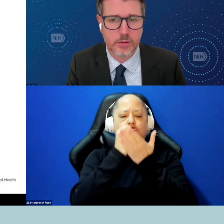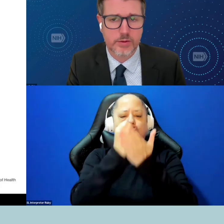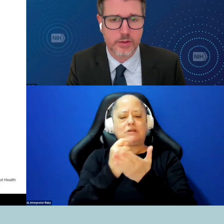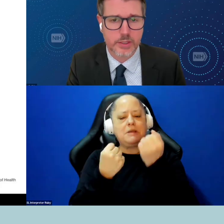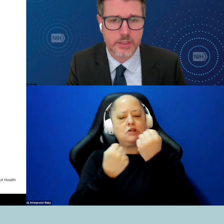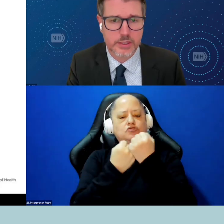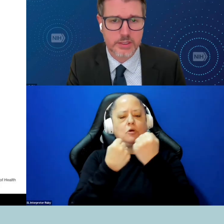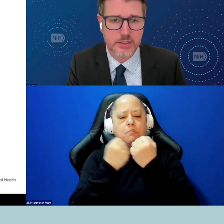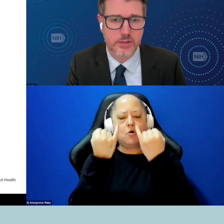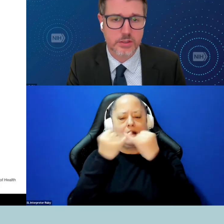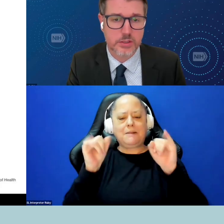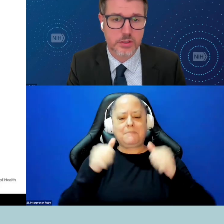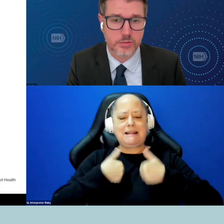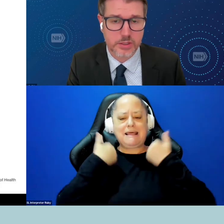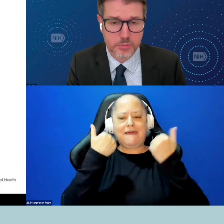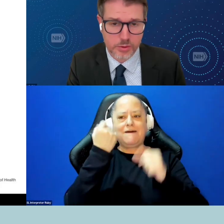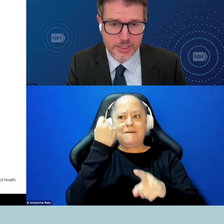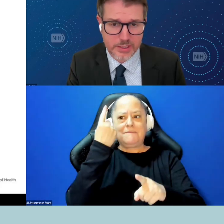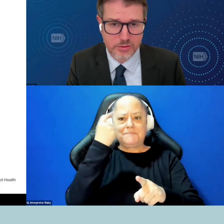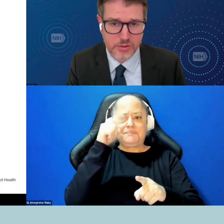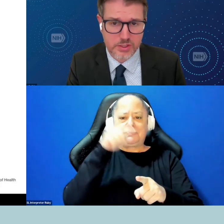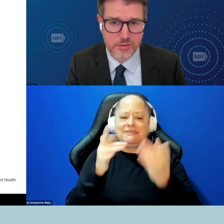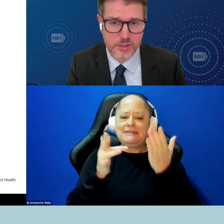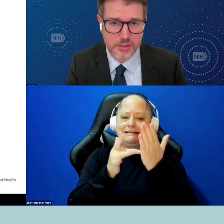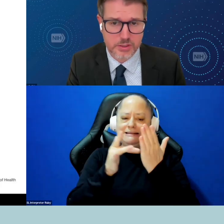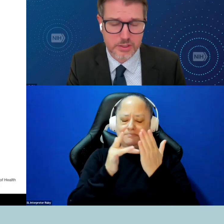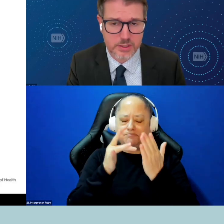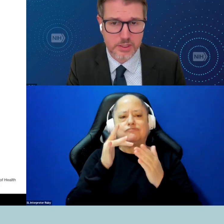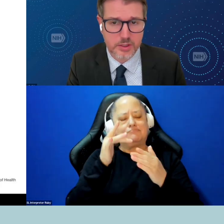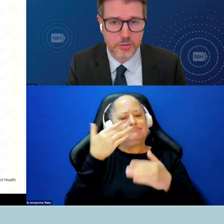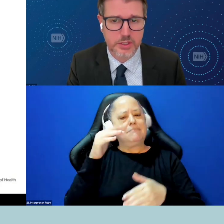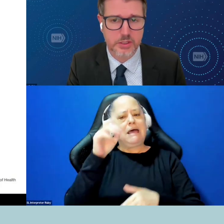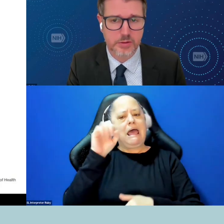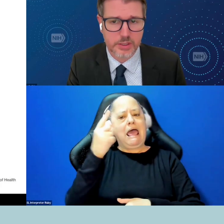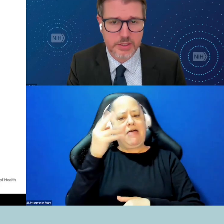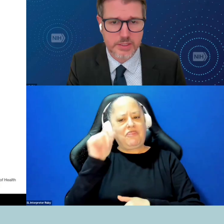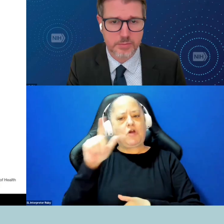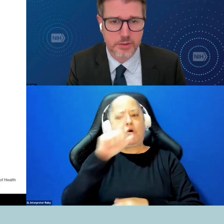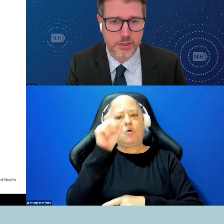However, these technologies also raise important ethical considerations, particularly around accessibility